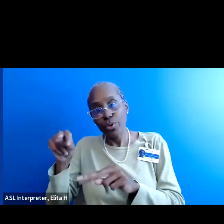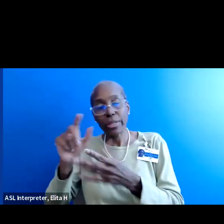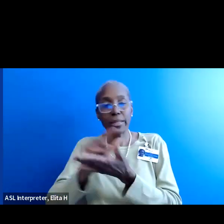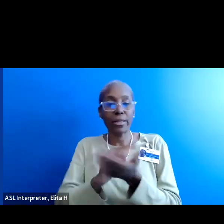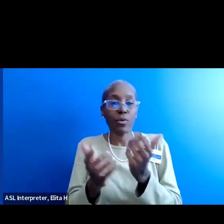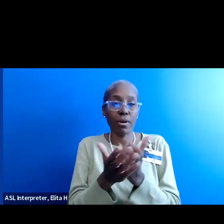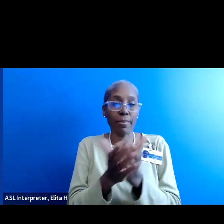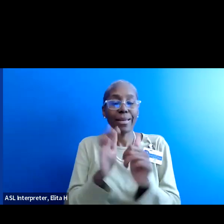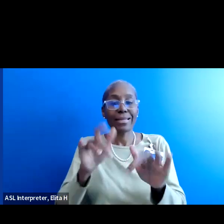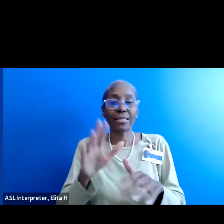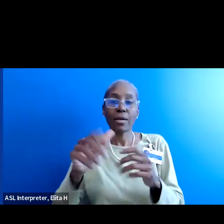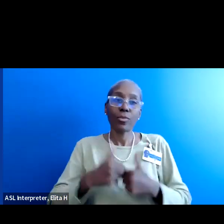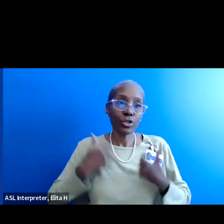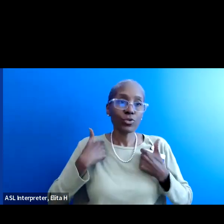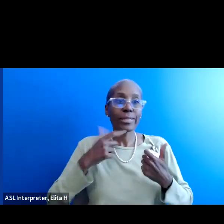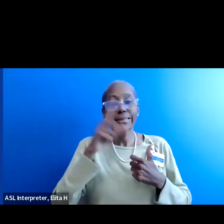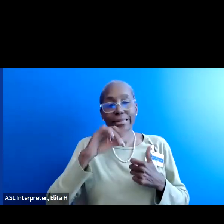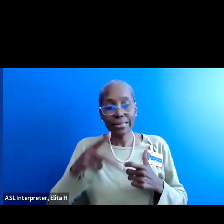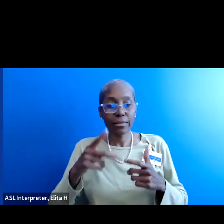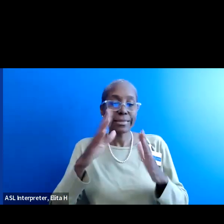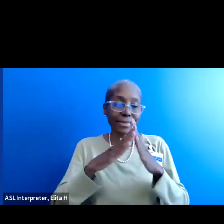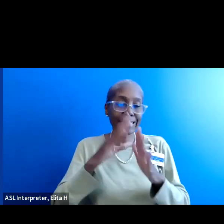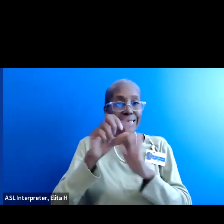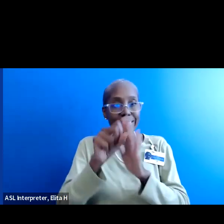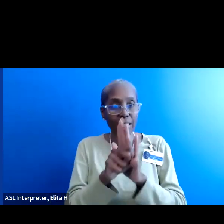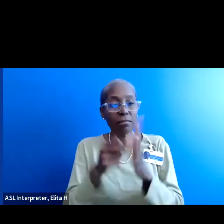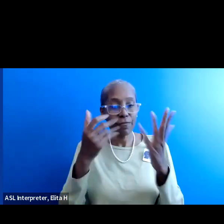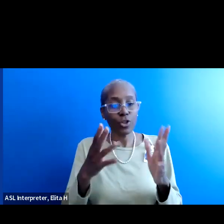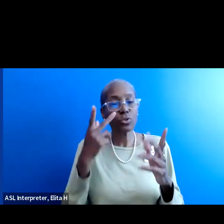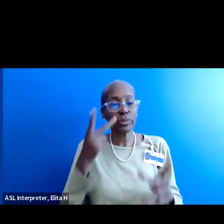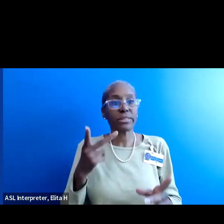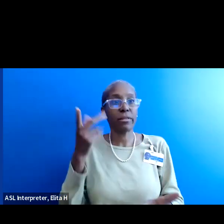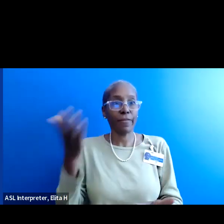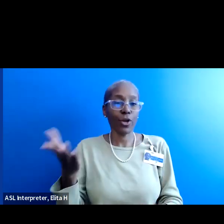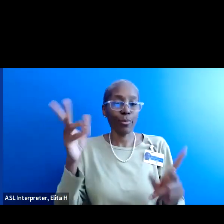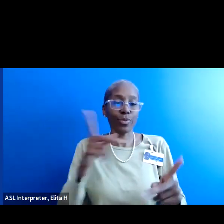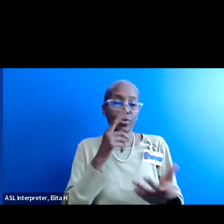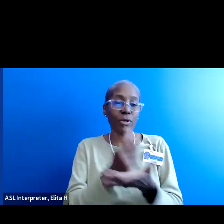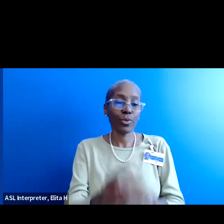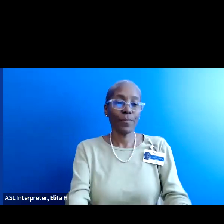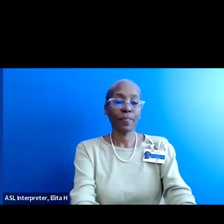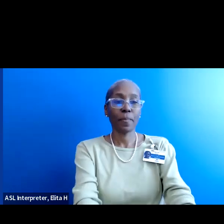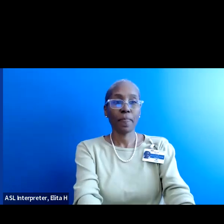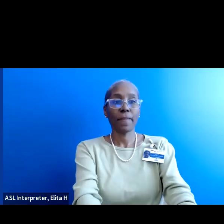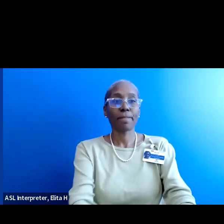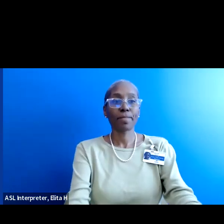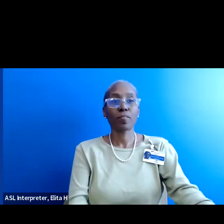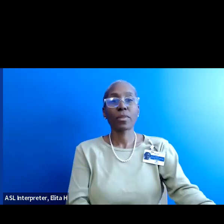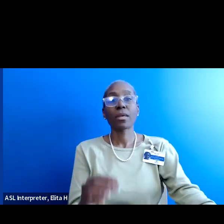So you can type in your address, your zip code, your city or state, and you can find someone that could help you as well.